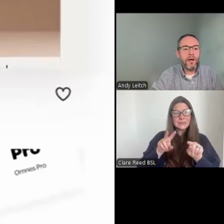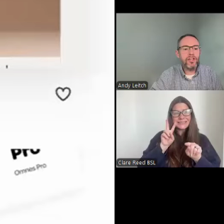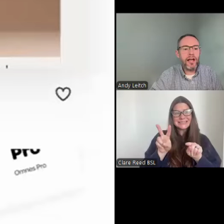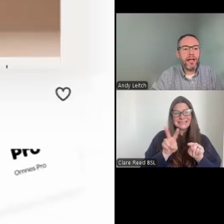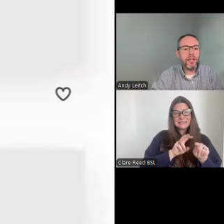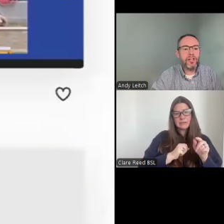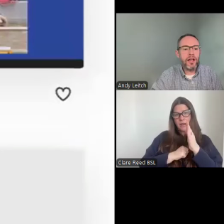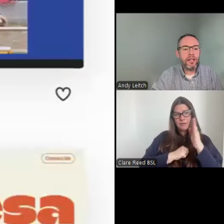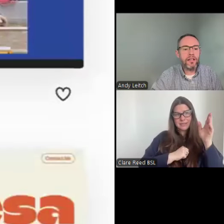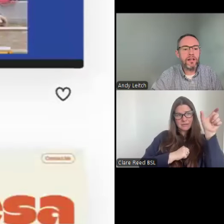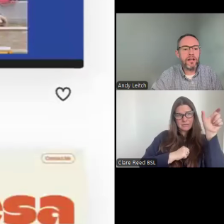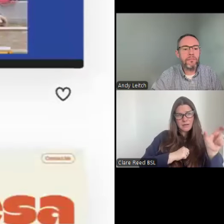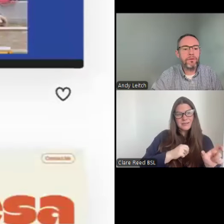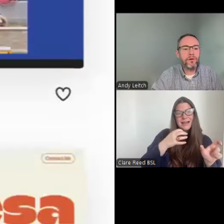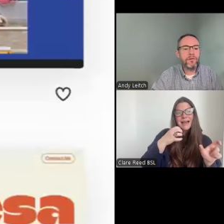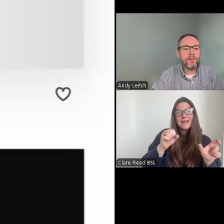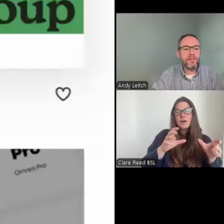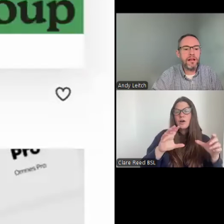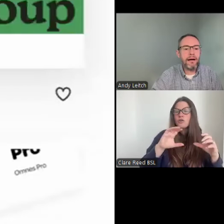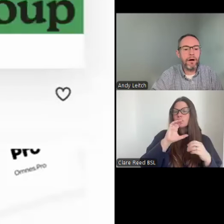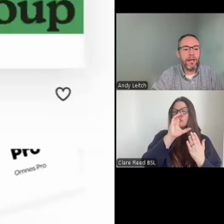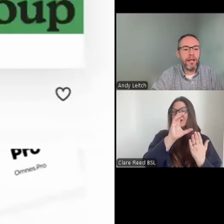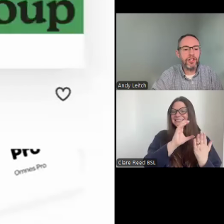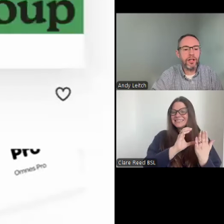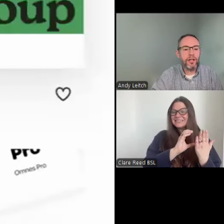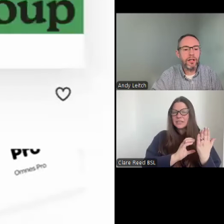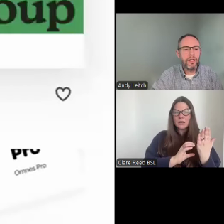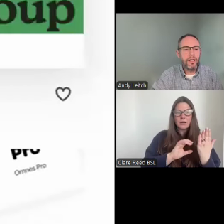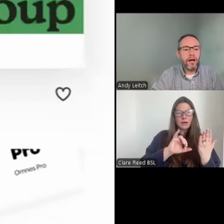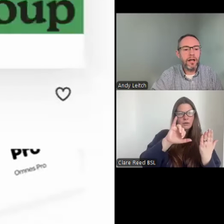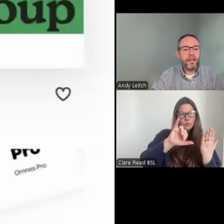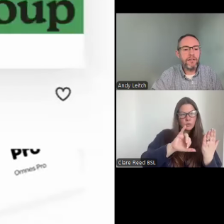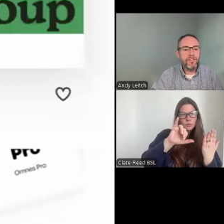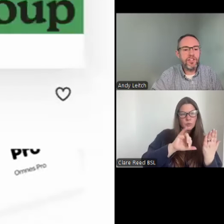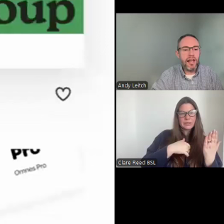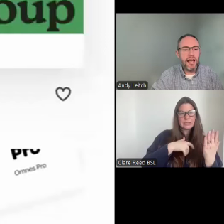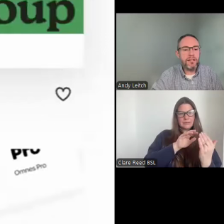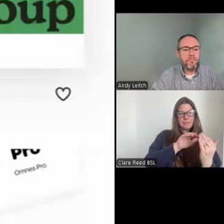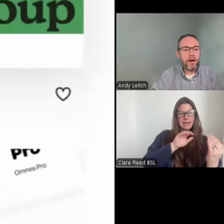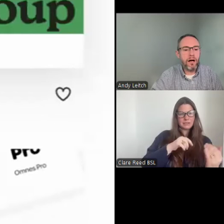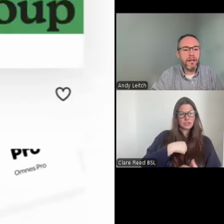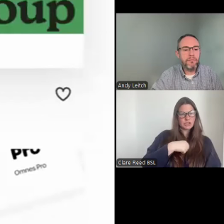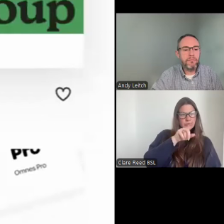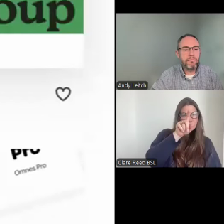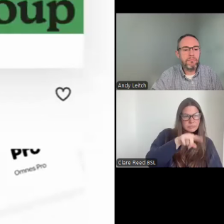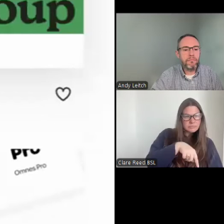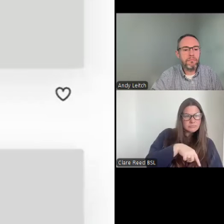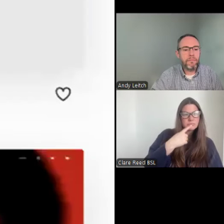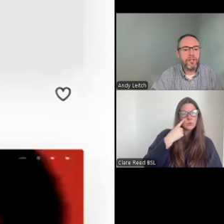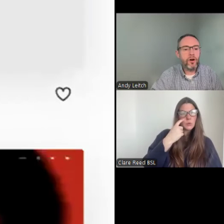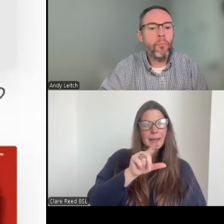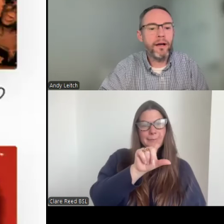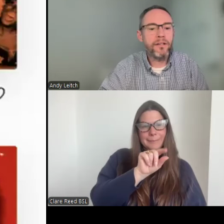I can check and uncheck these and I can peruse these at my leisure. I can even select by topic.